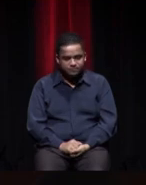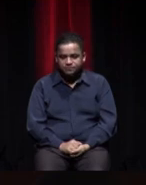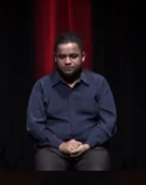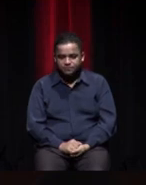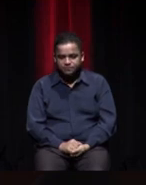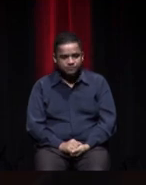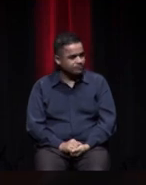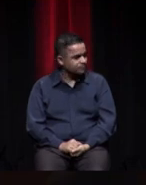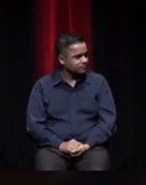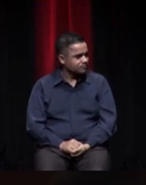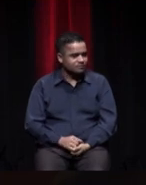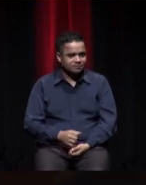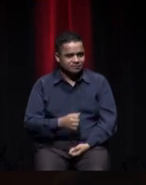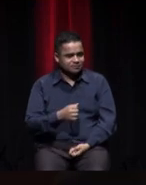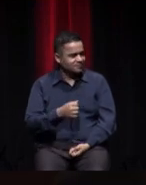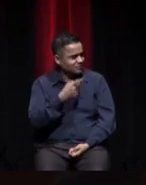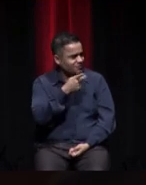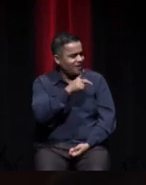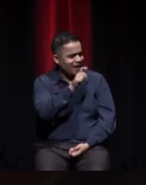Talking about Lacan is something entirely yours.